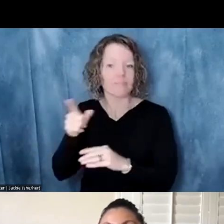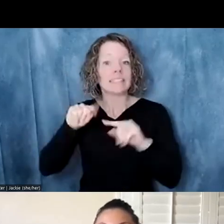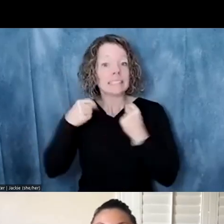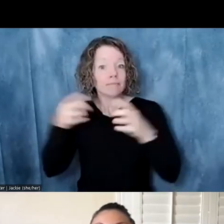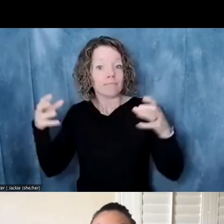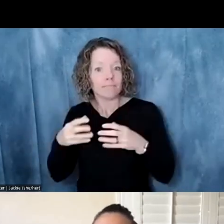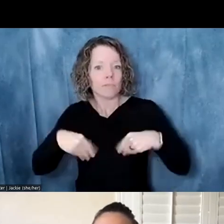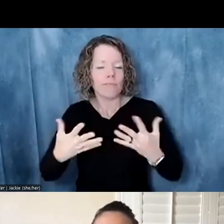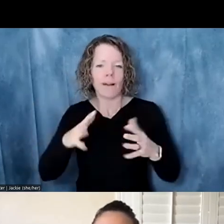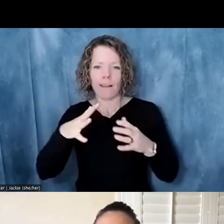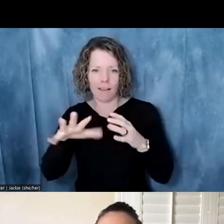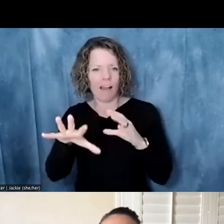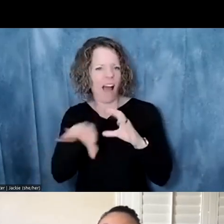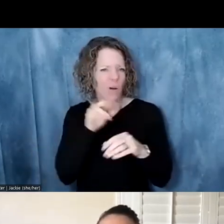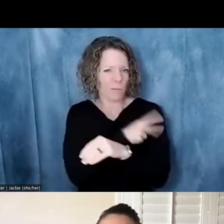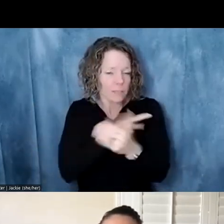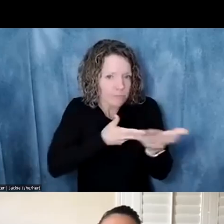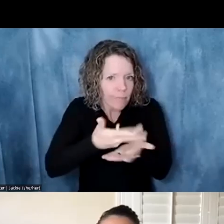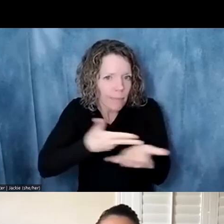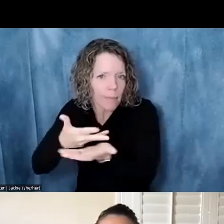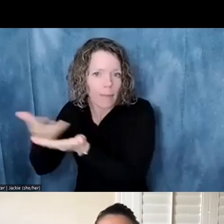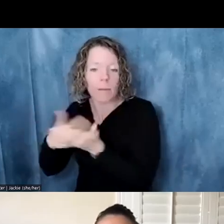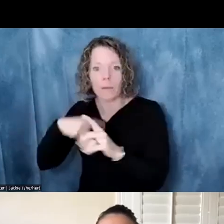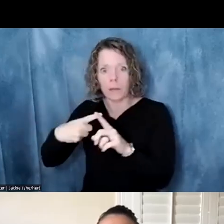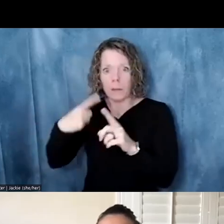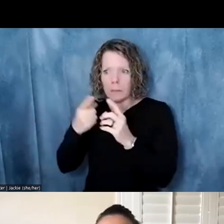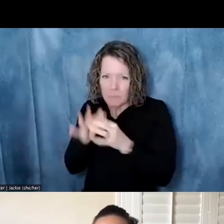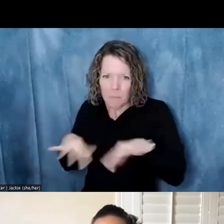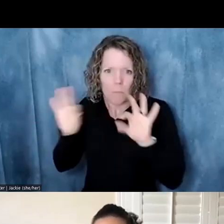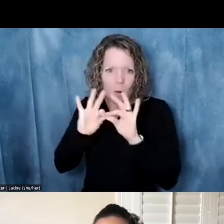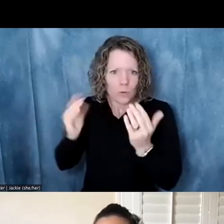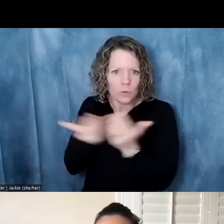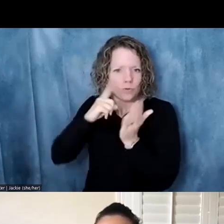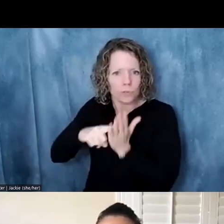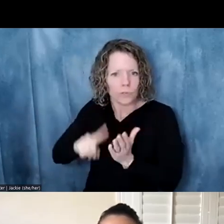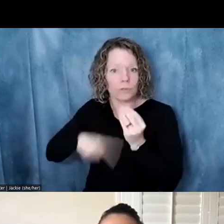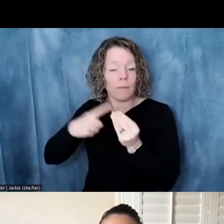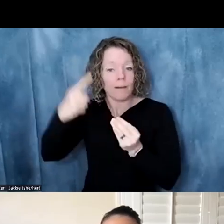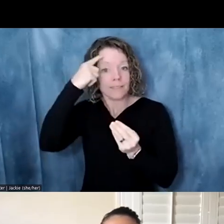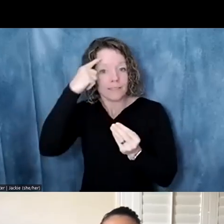groundbreaking research on Deaf mental health. Most recently, Dr. Anderson and her team